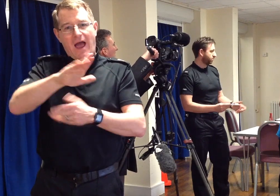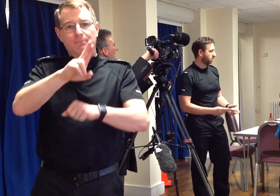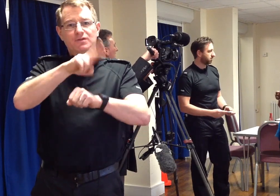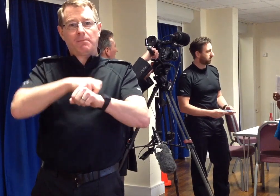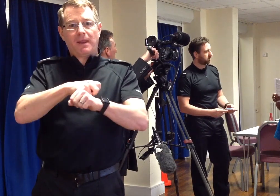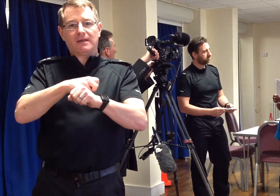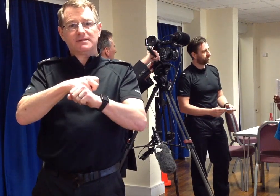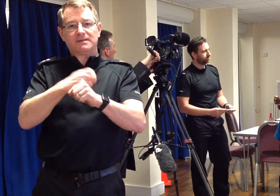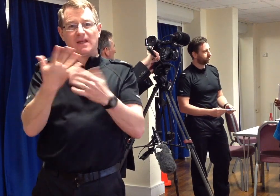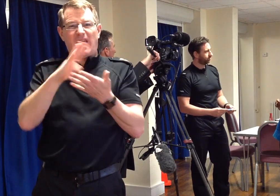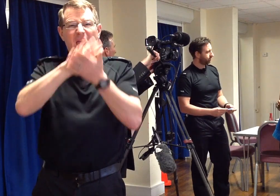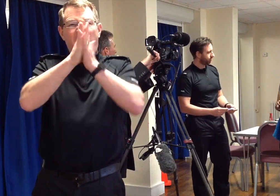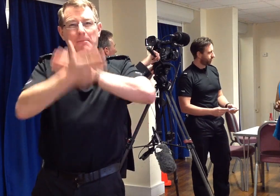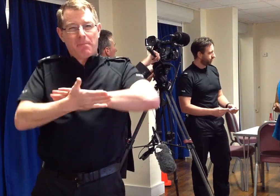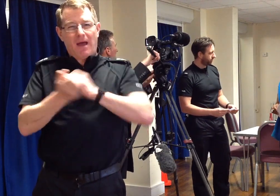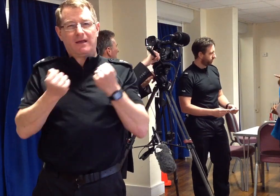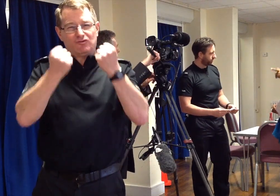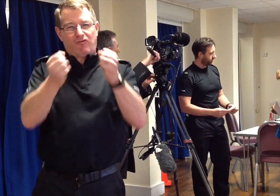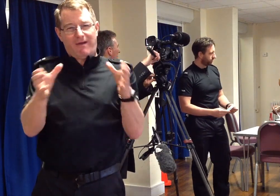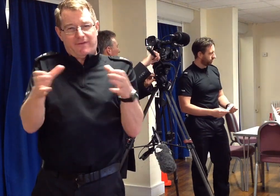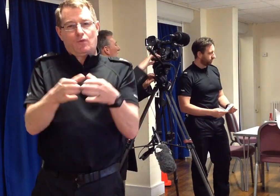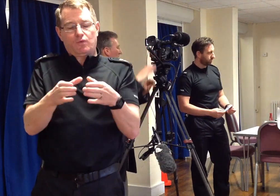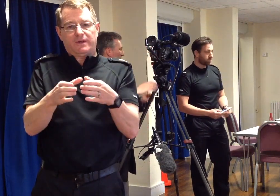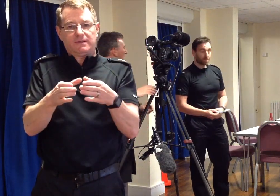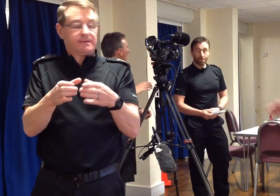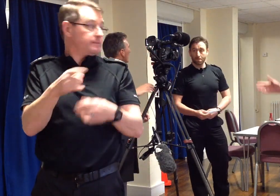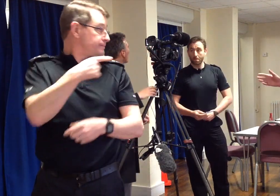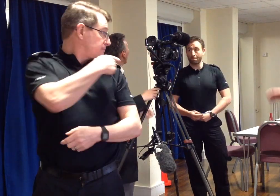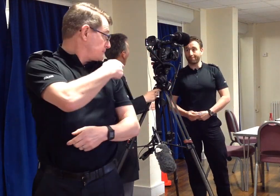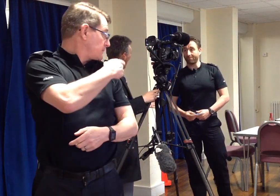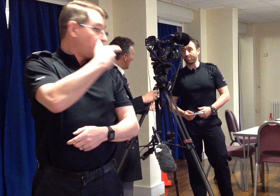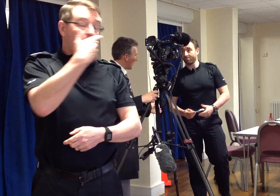Hampshire Police Impaired Driver Unit